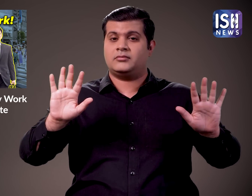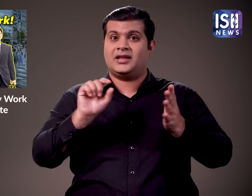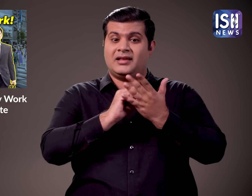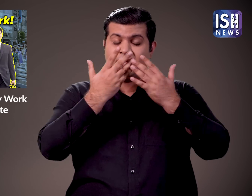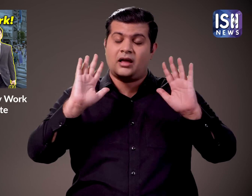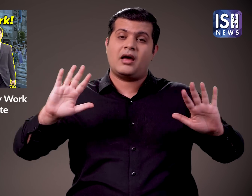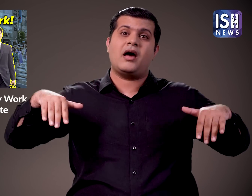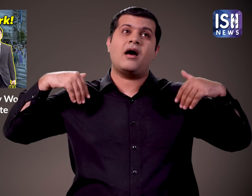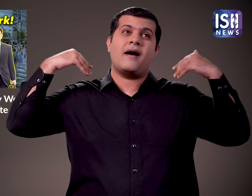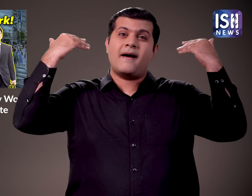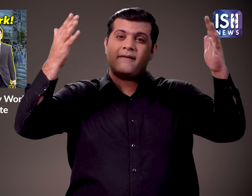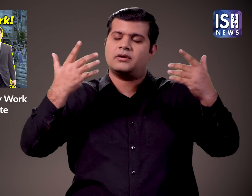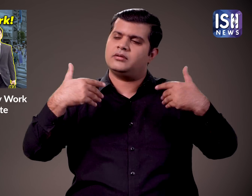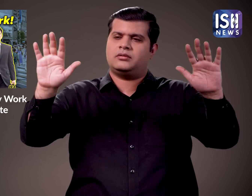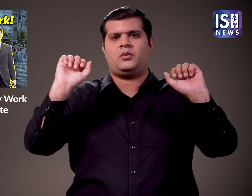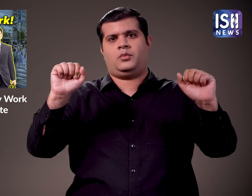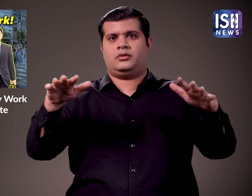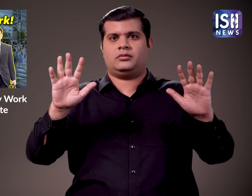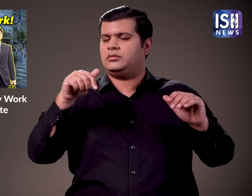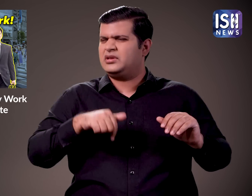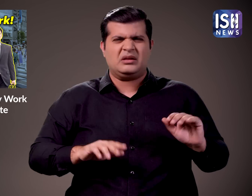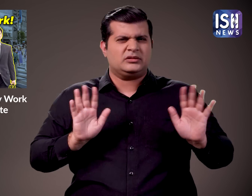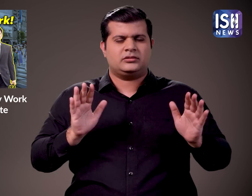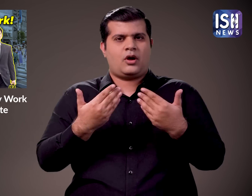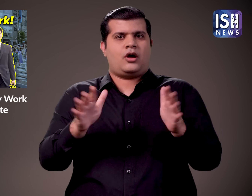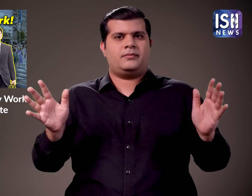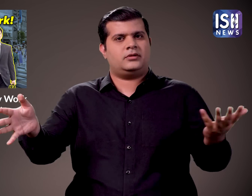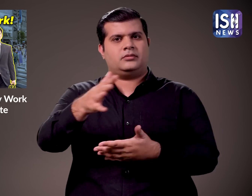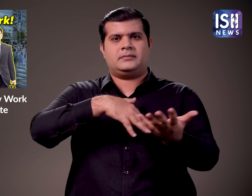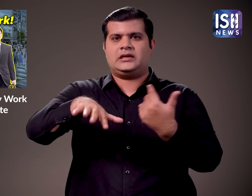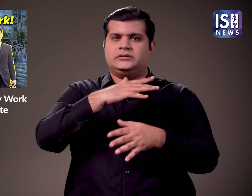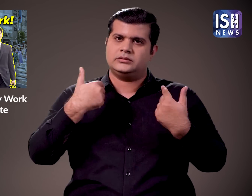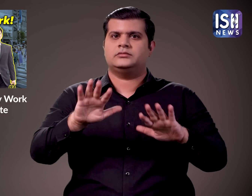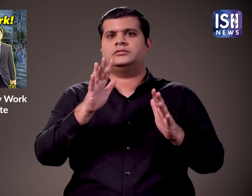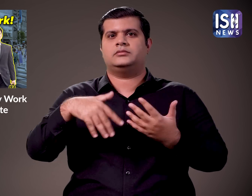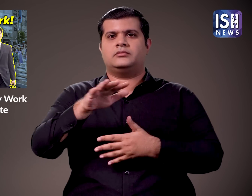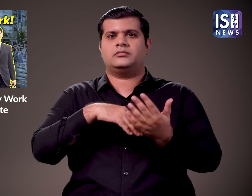They can only mingle after school. But now the government is considering to promote co-education